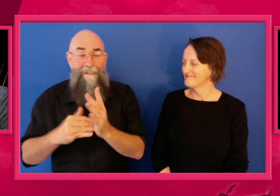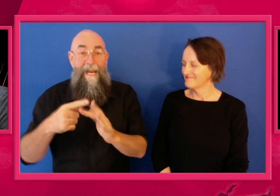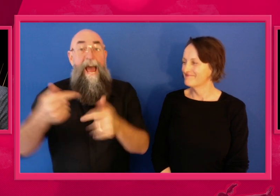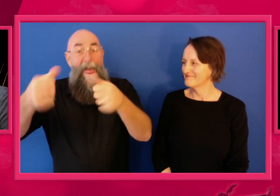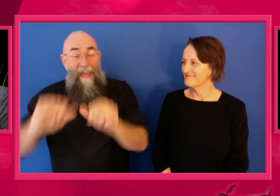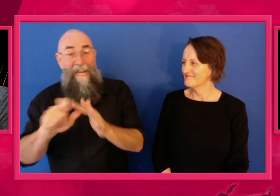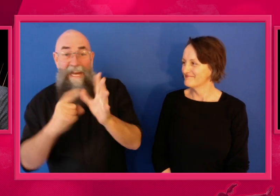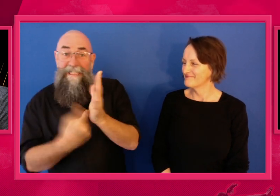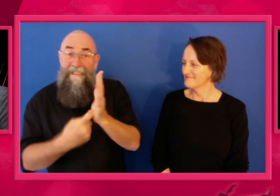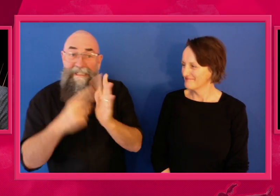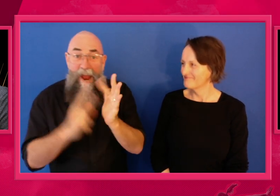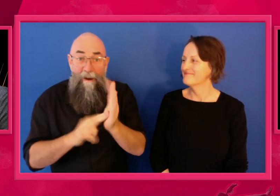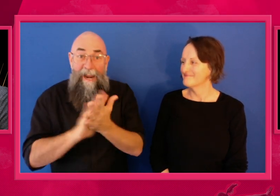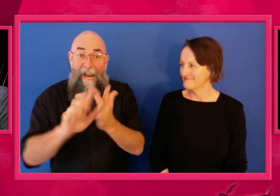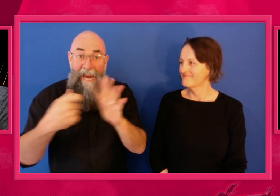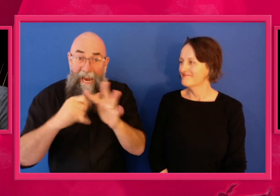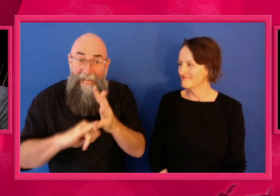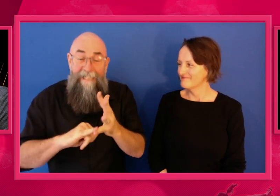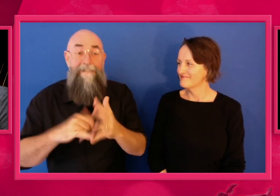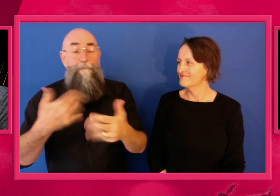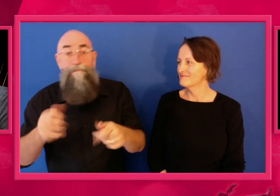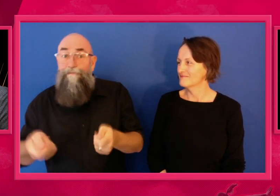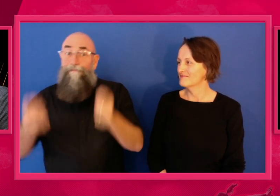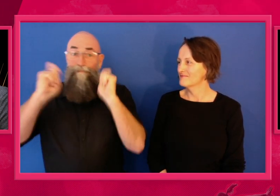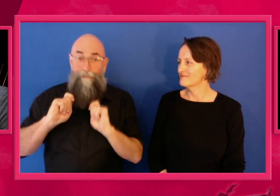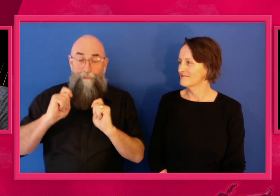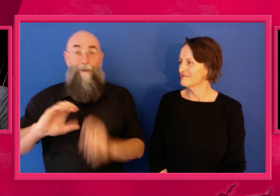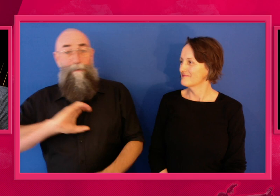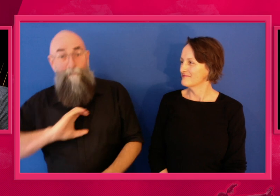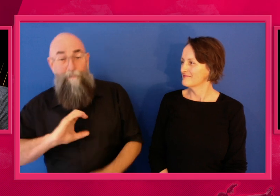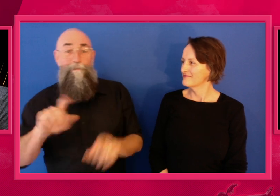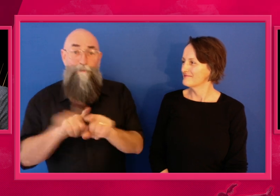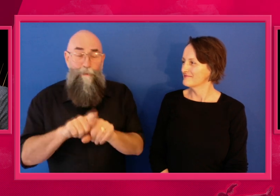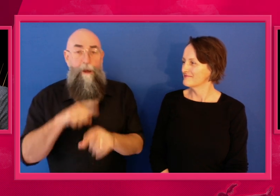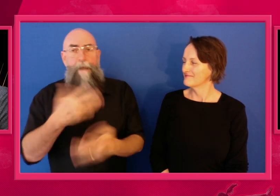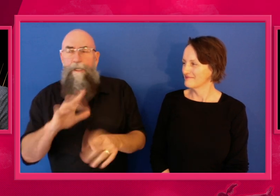When we saw him win his silver medal in the velodrome, and he immediately spoke about